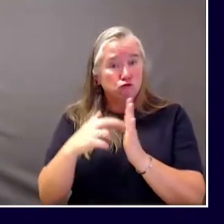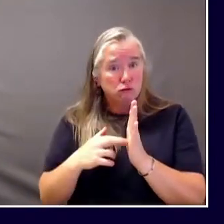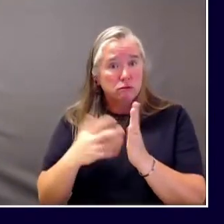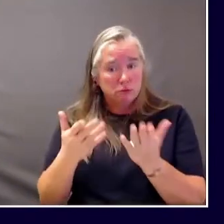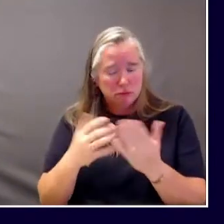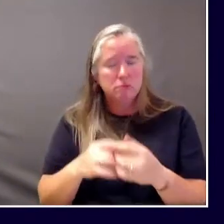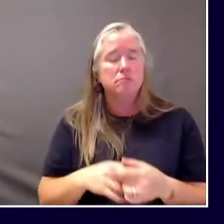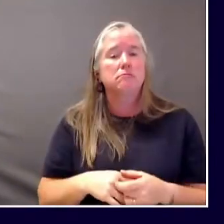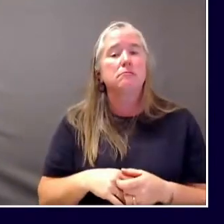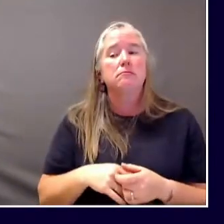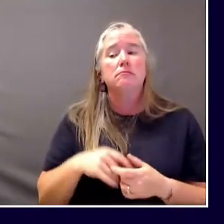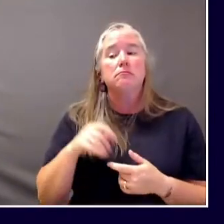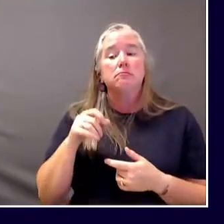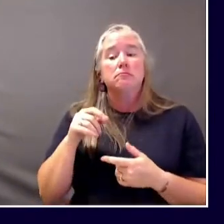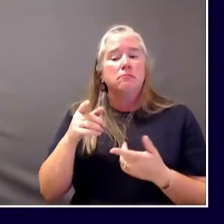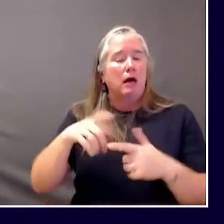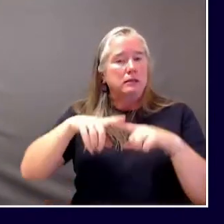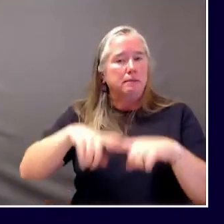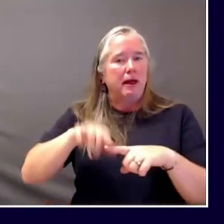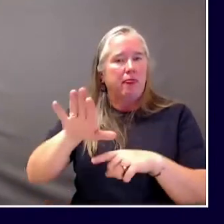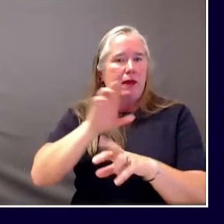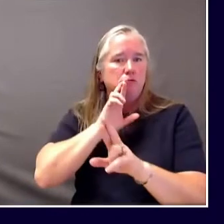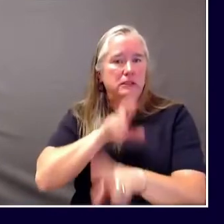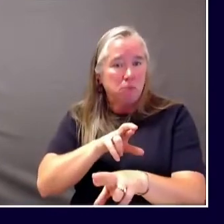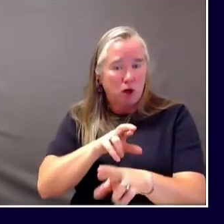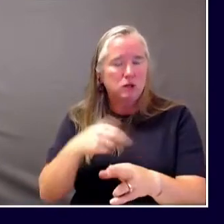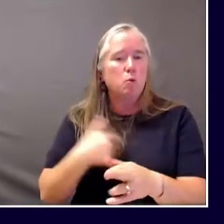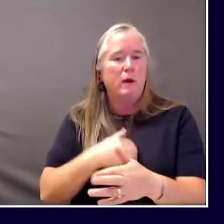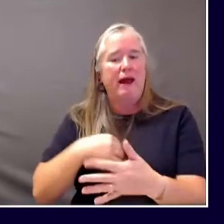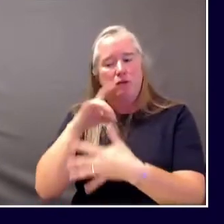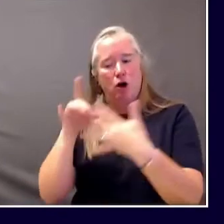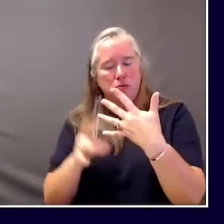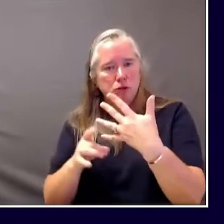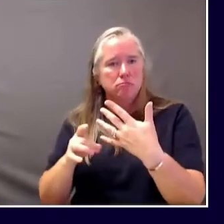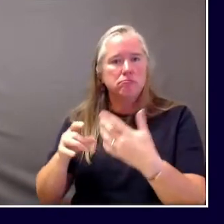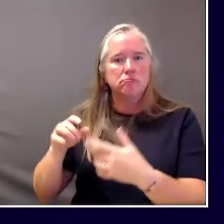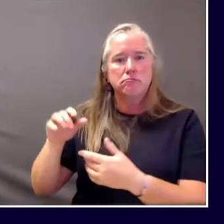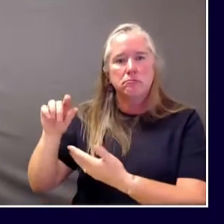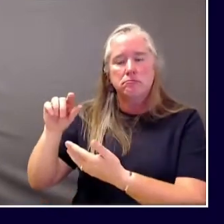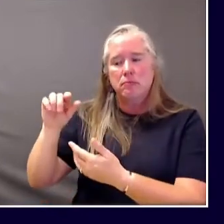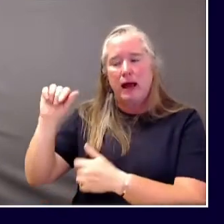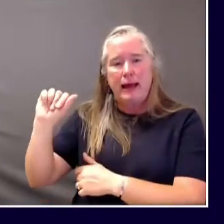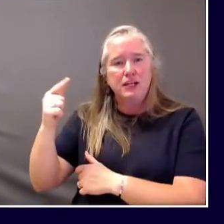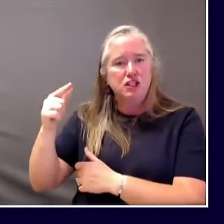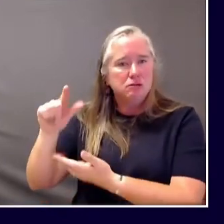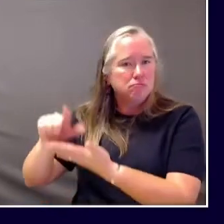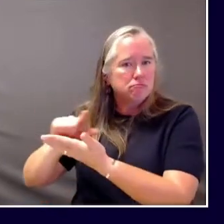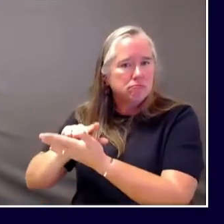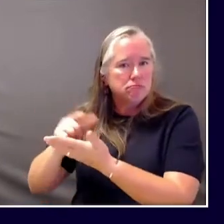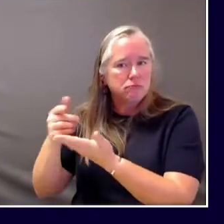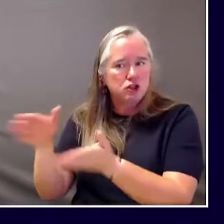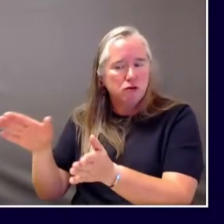strategies to see if on the